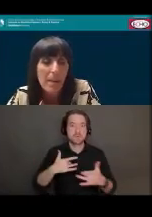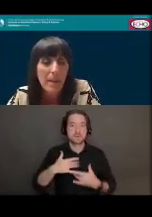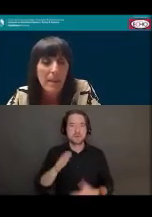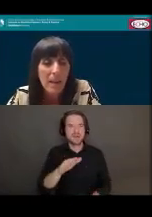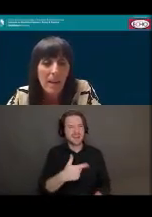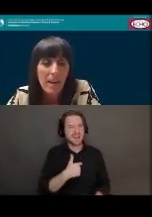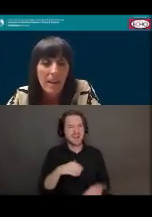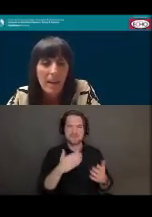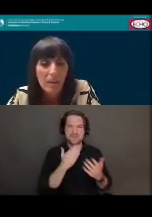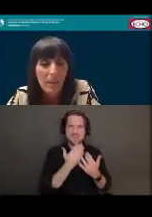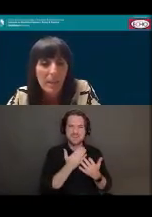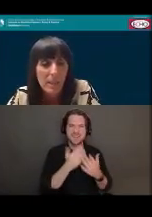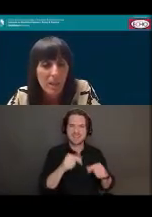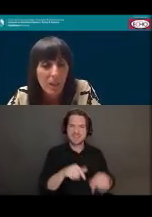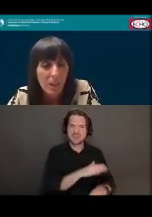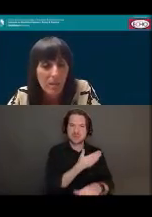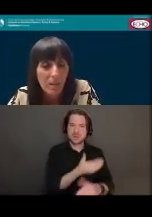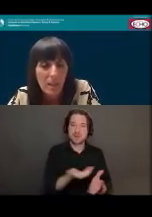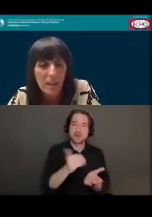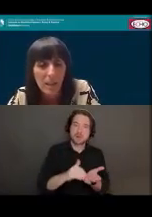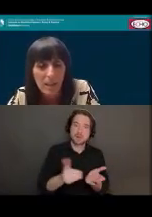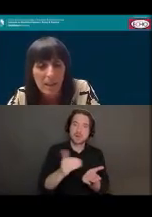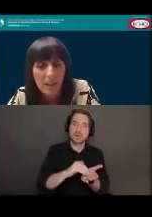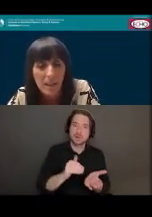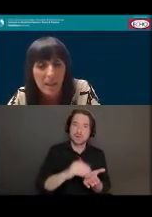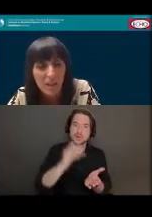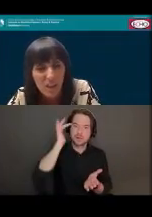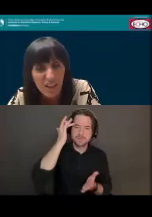that by saying that repetition really tells us that she's